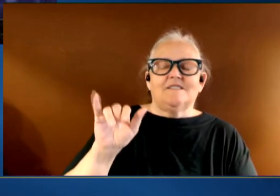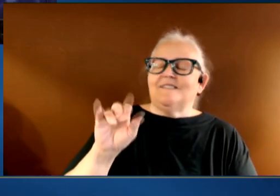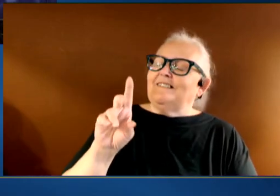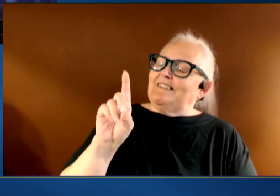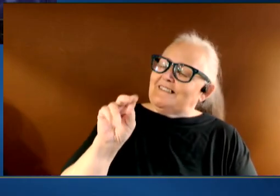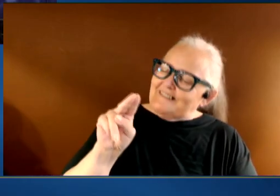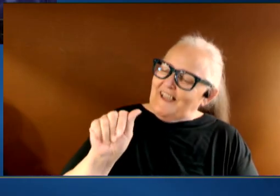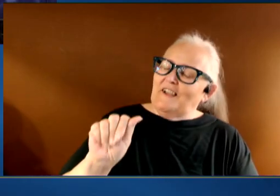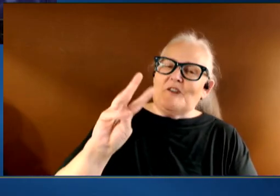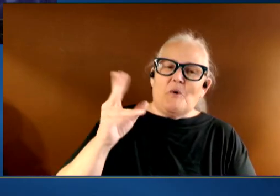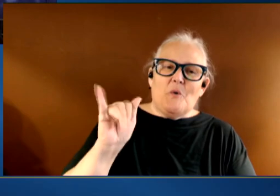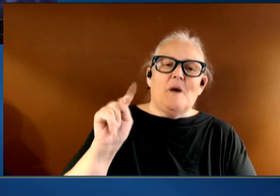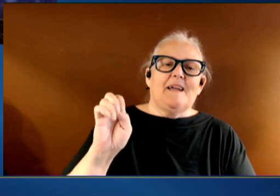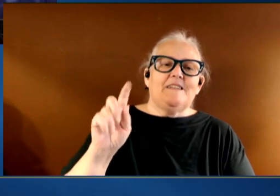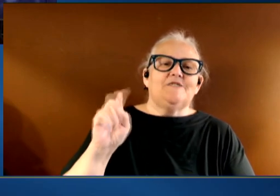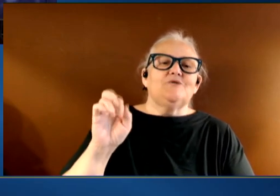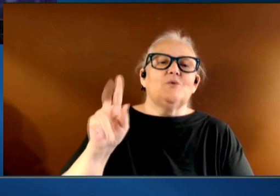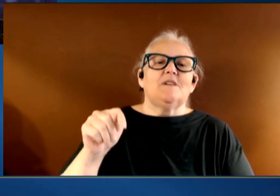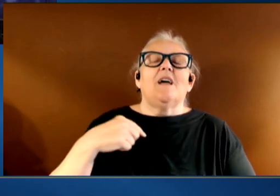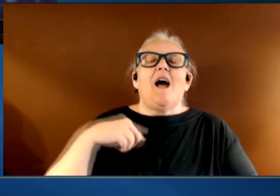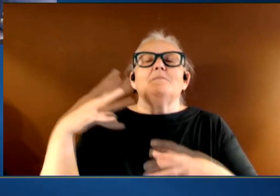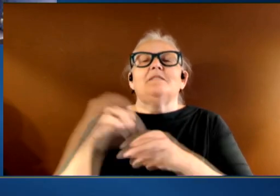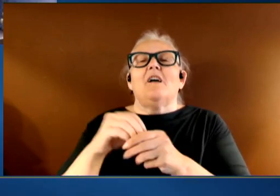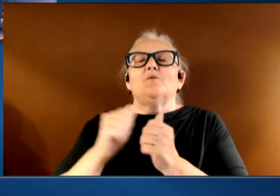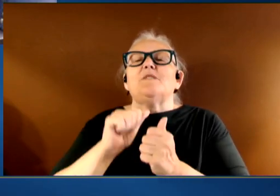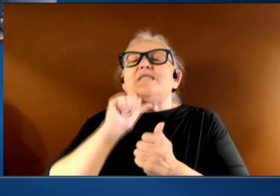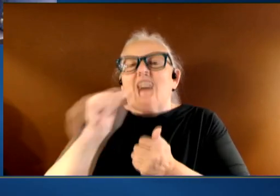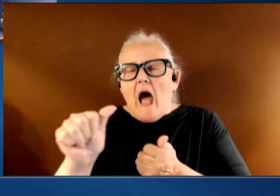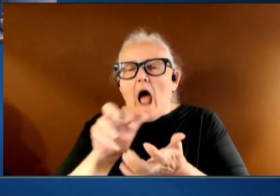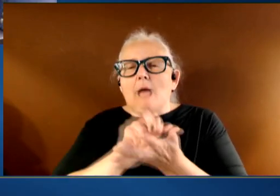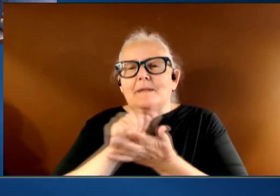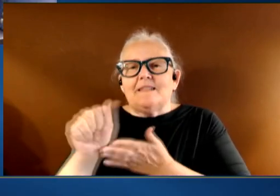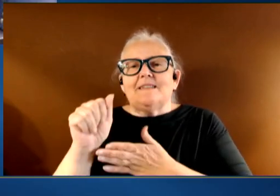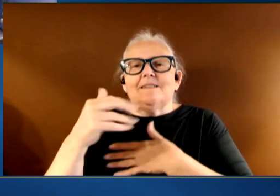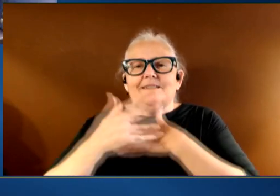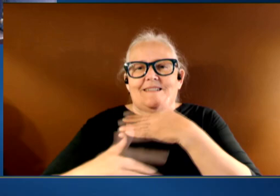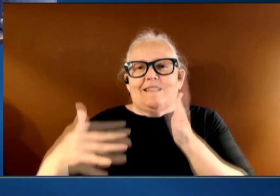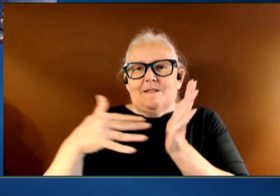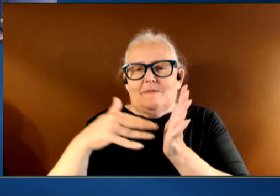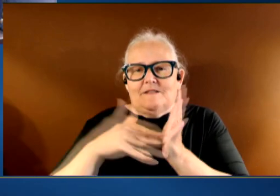Division of Nonmalignant Hematology at the U.S. Food and Drug Administration.